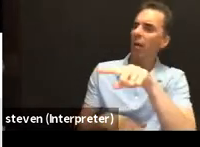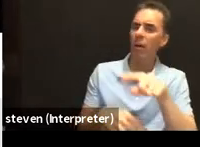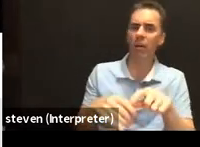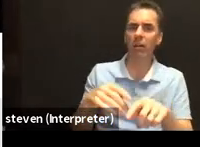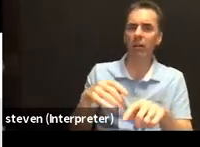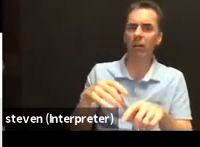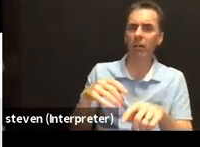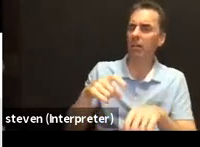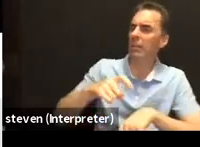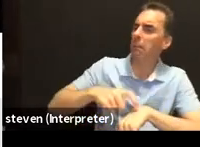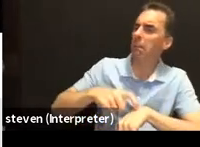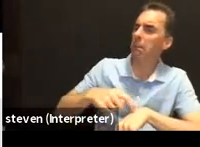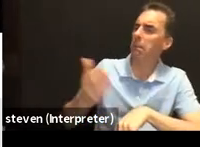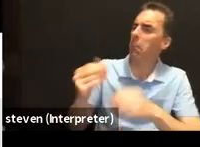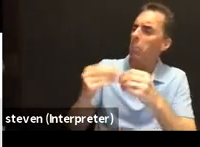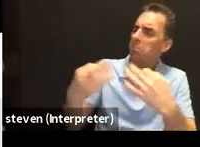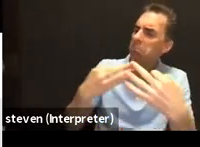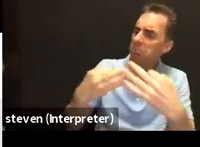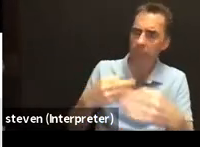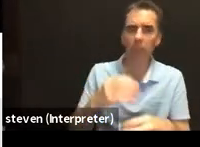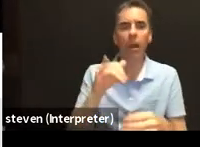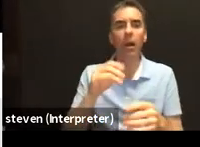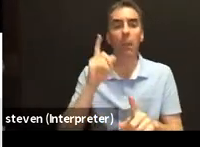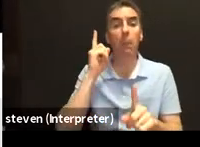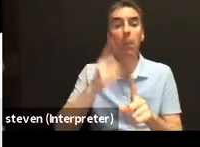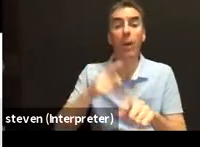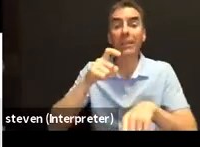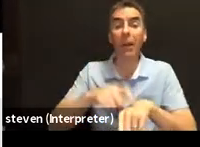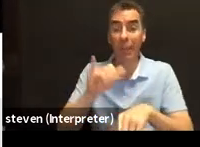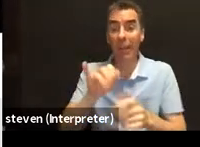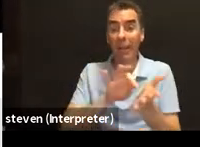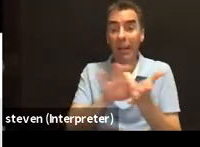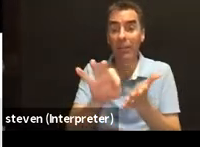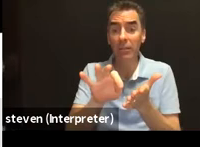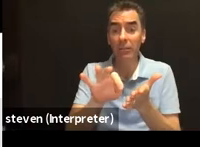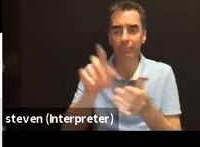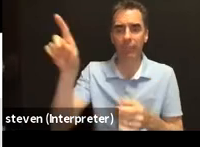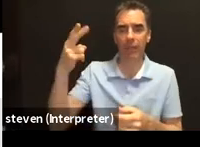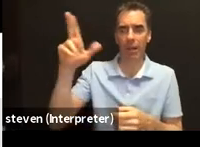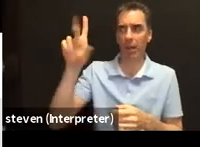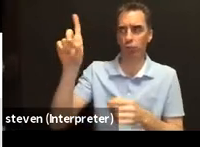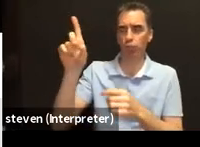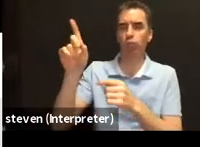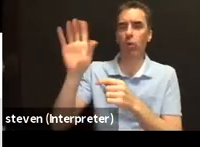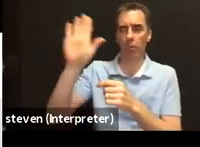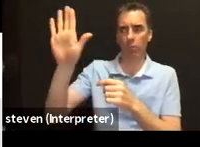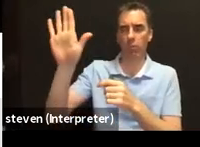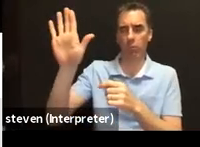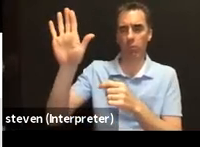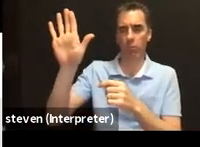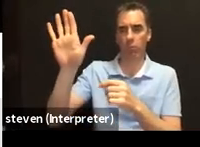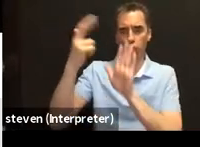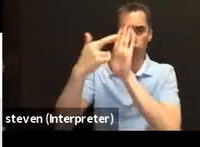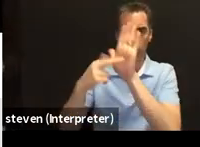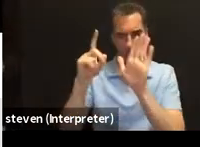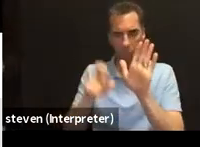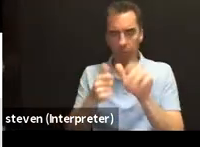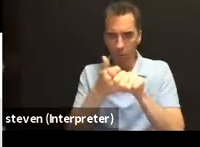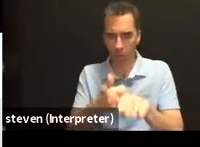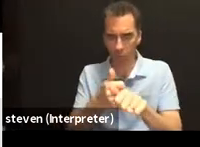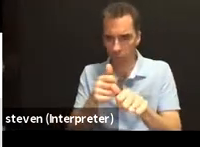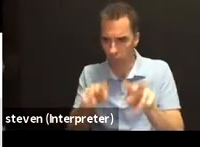maria.rodriguez: Yes, so the point in time count is it's actually mandated by heart, so we can have a mandate for the continuum of character completed every two years.